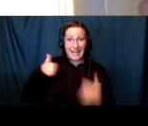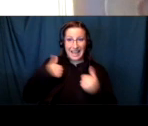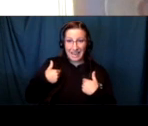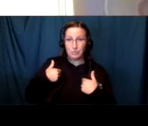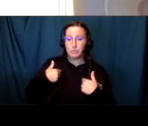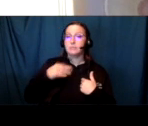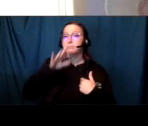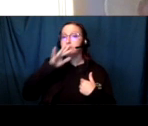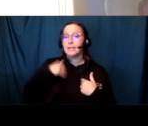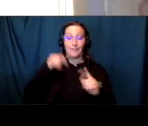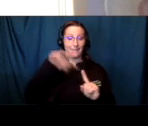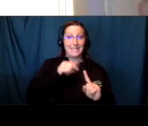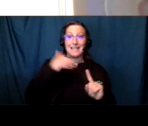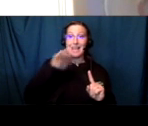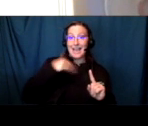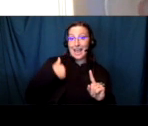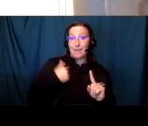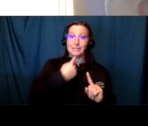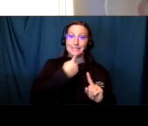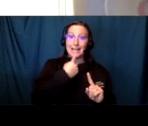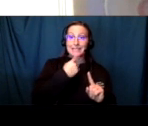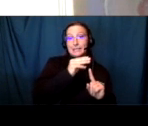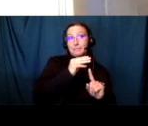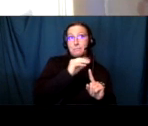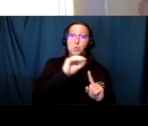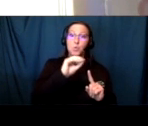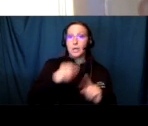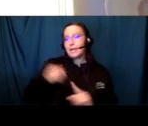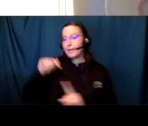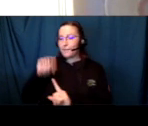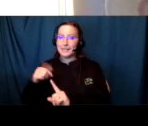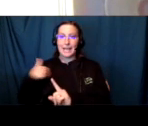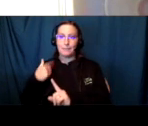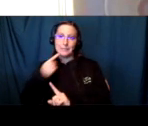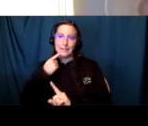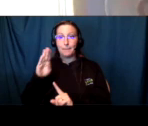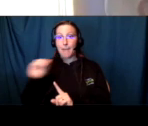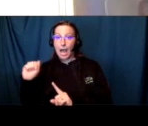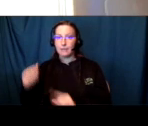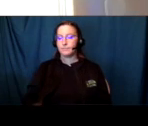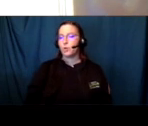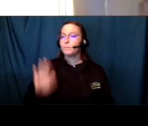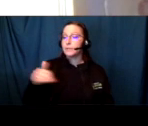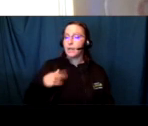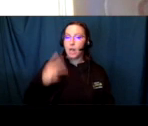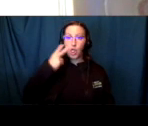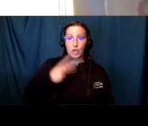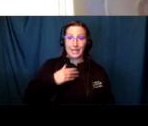says this we're looking at a picture of the child's home and a farm and say you live in a house these animals live